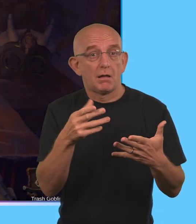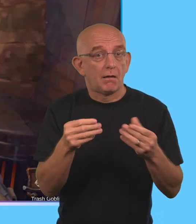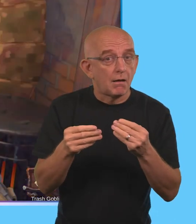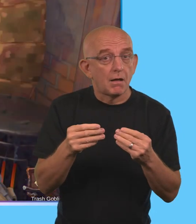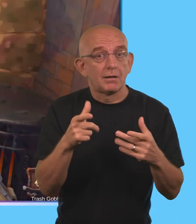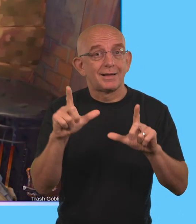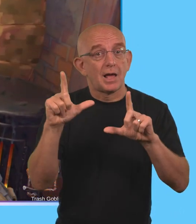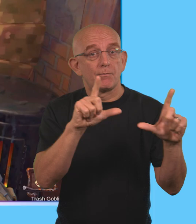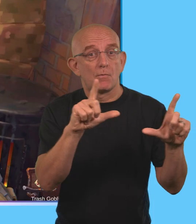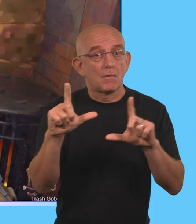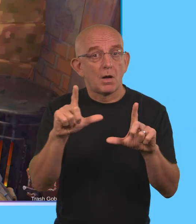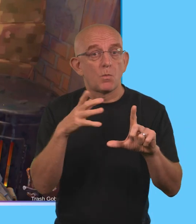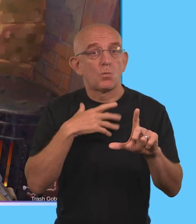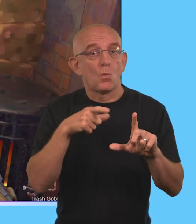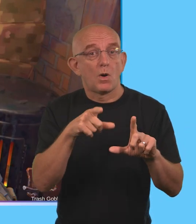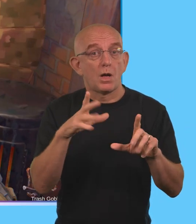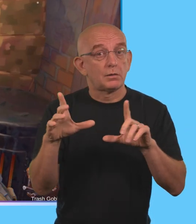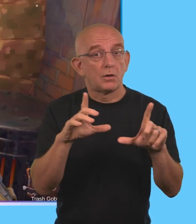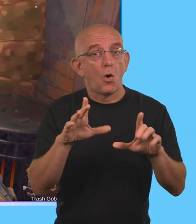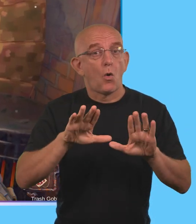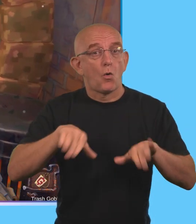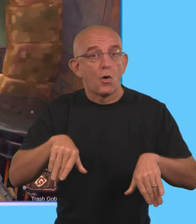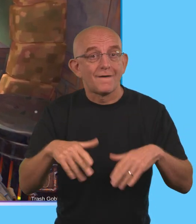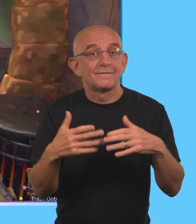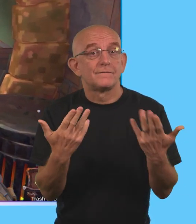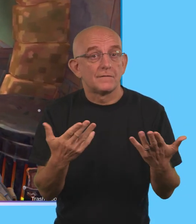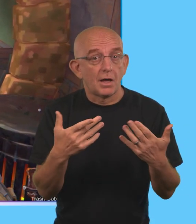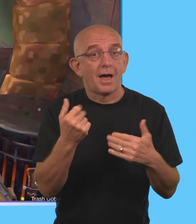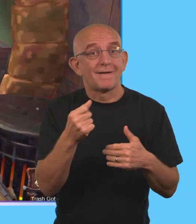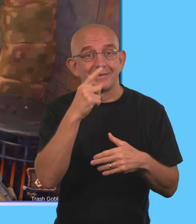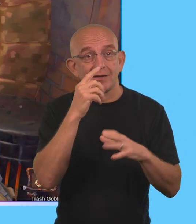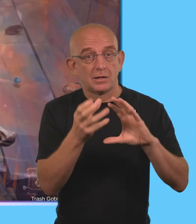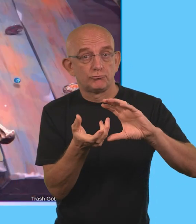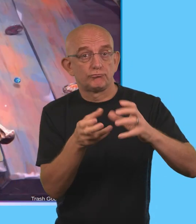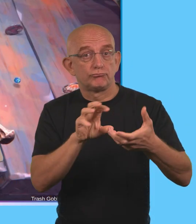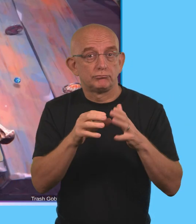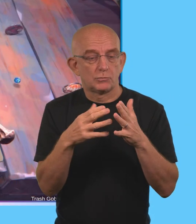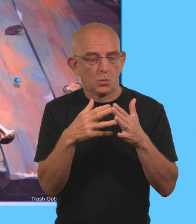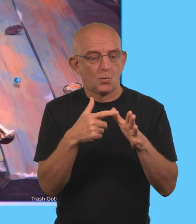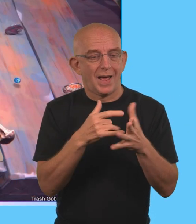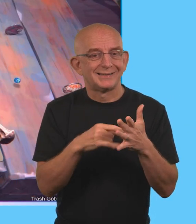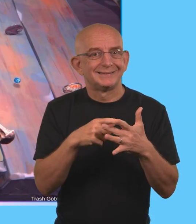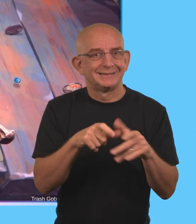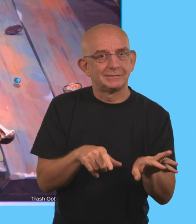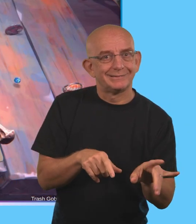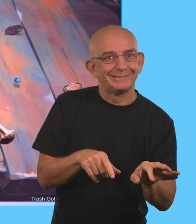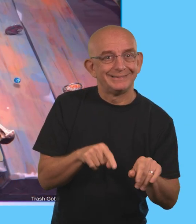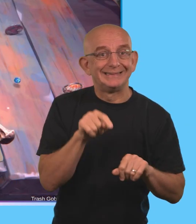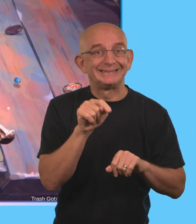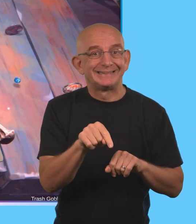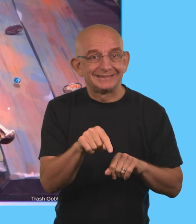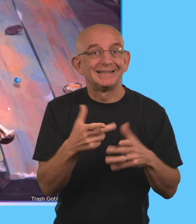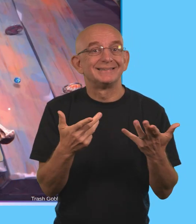speed, and being able to toggle the camera edge movement on or off. You can now also rotate trinkets with the WASD